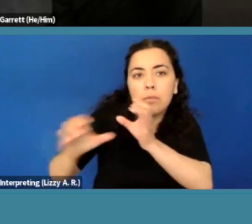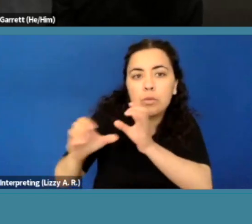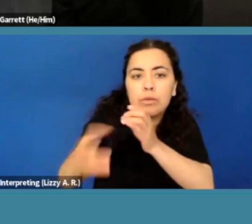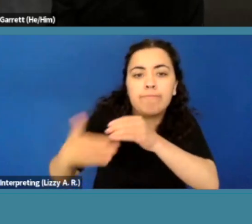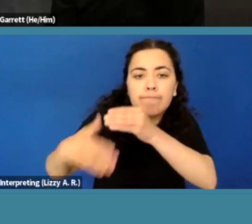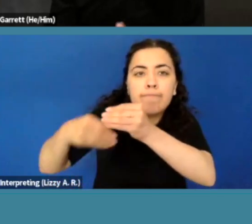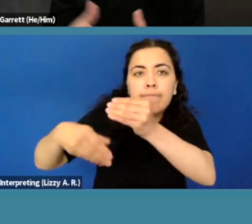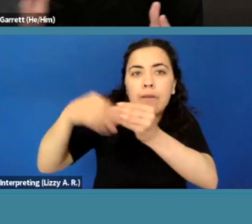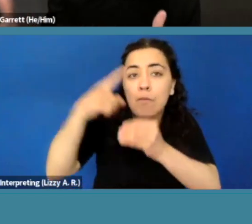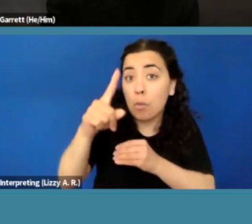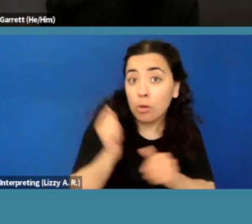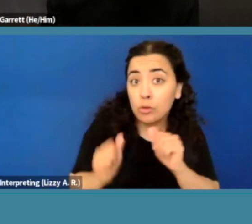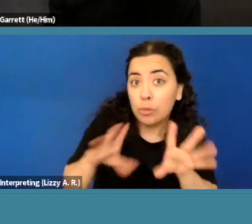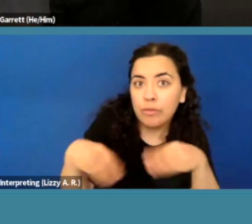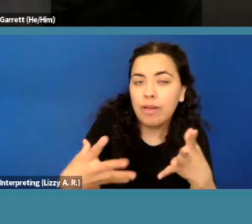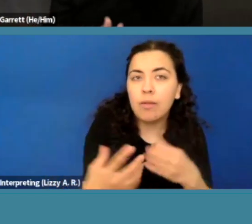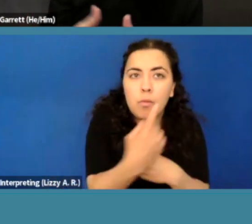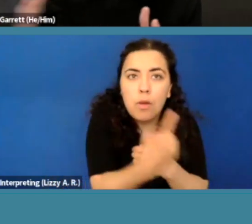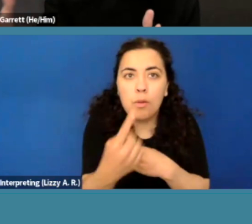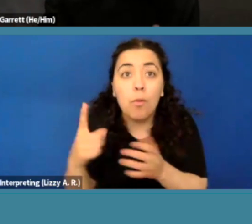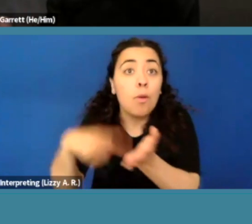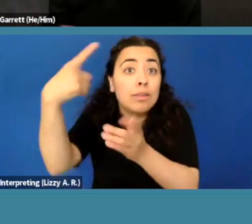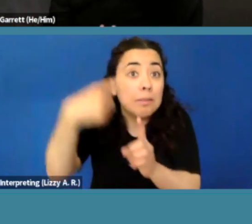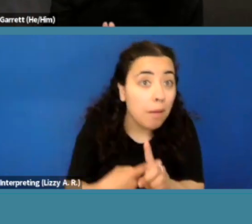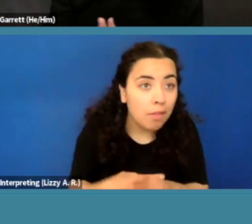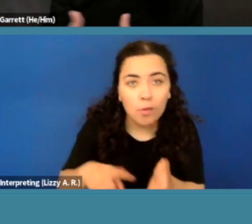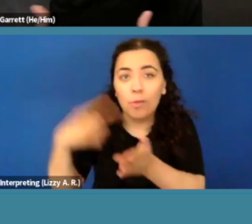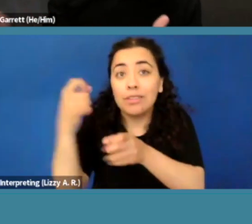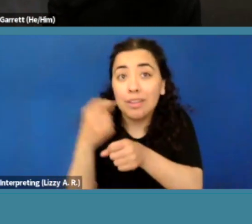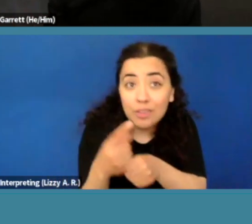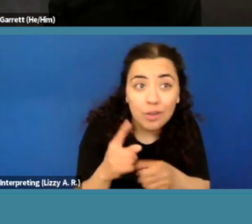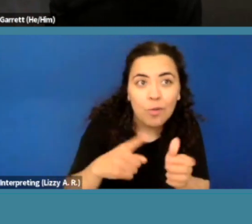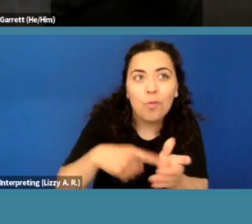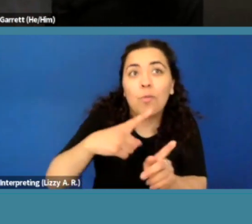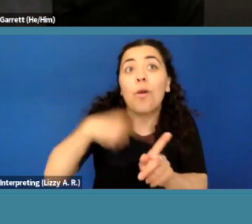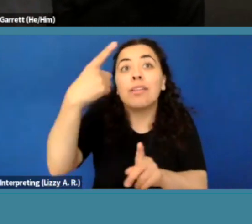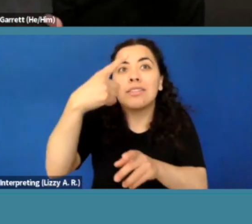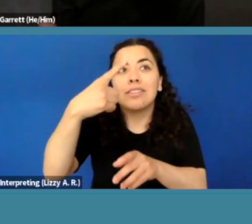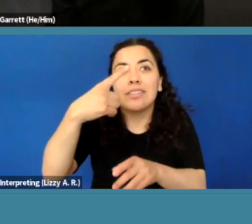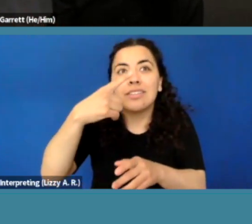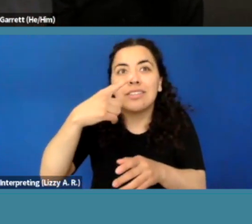or doing one a month or one a year or one every six months. So just get it started.